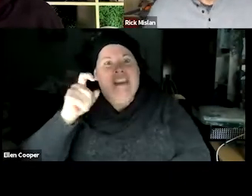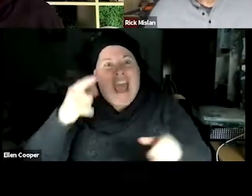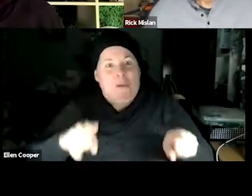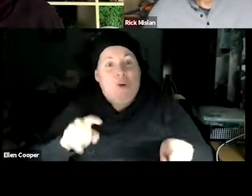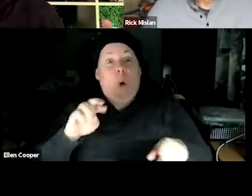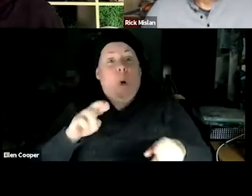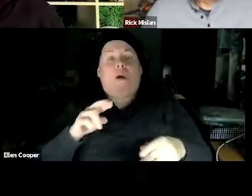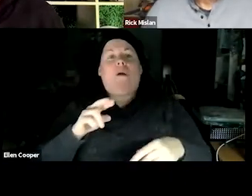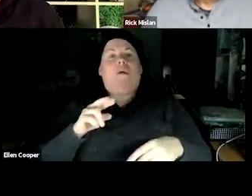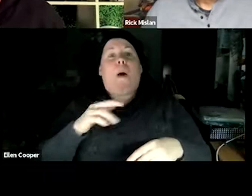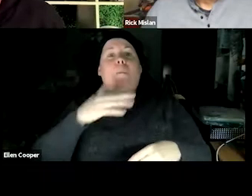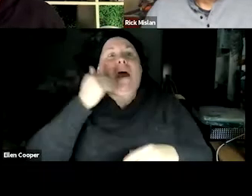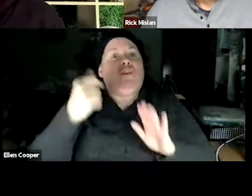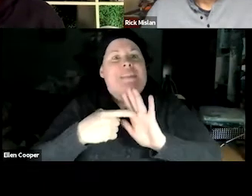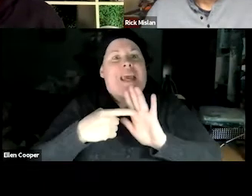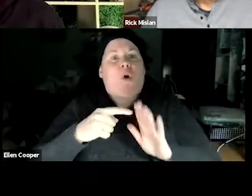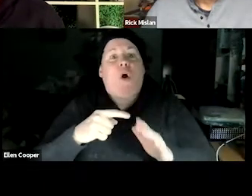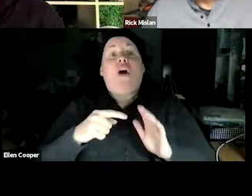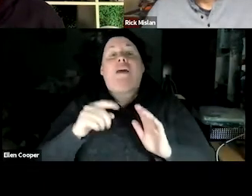CalebBarlow: Read the case study on Equifax, I mean